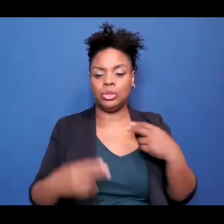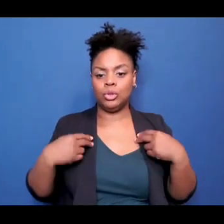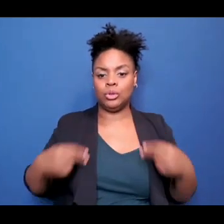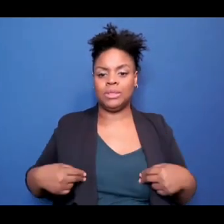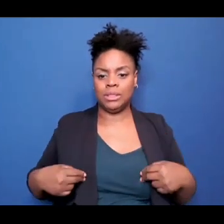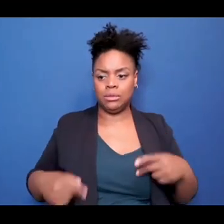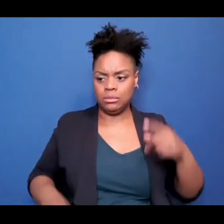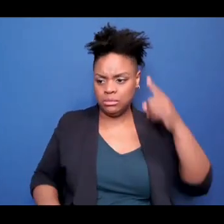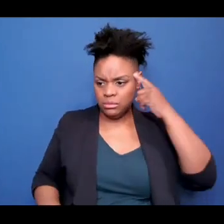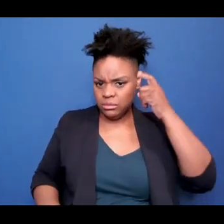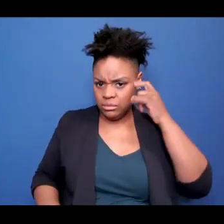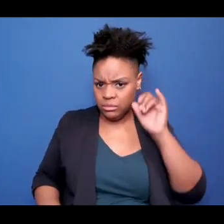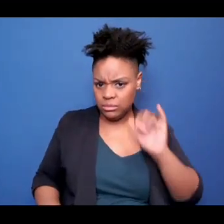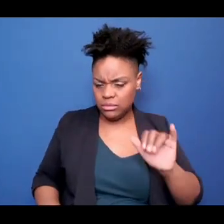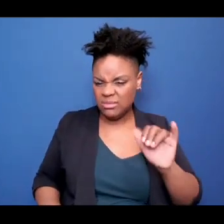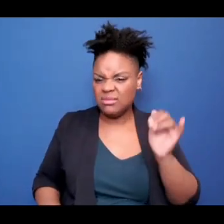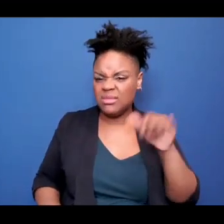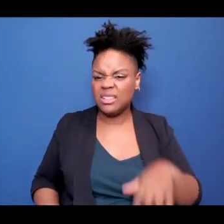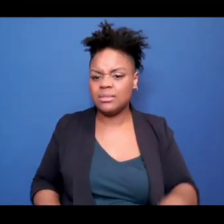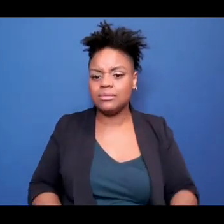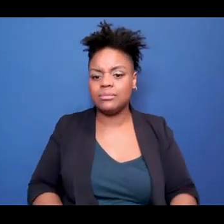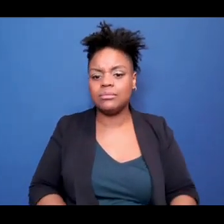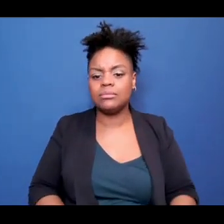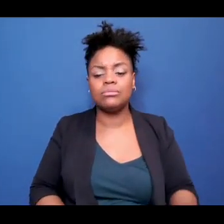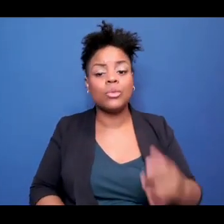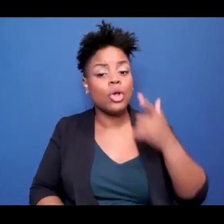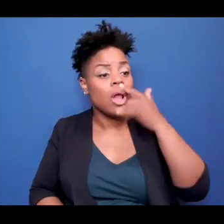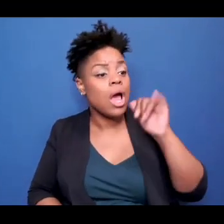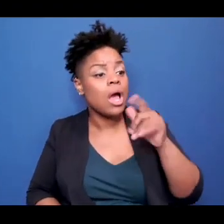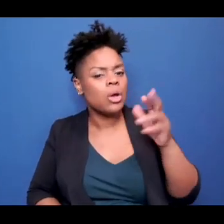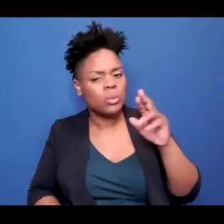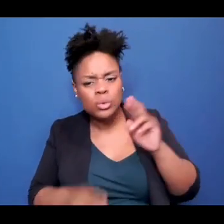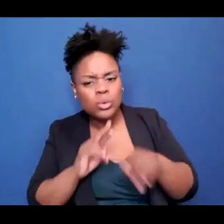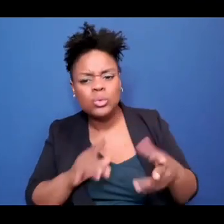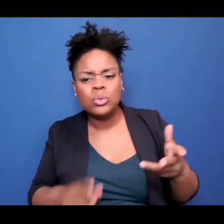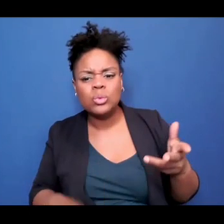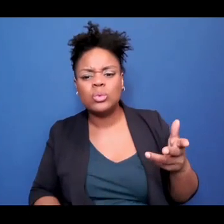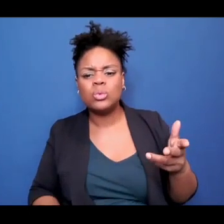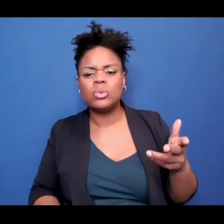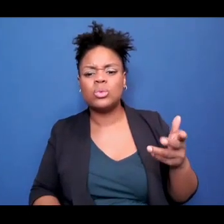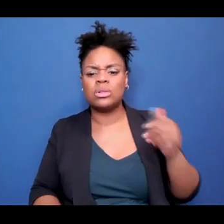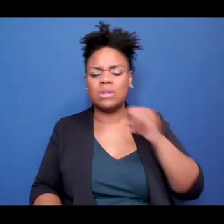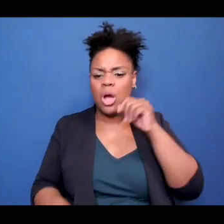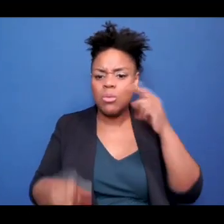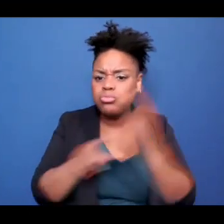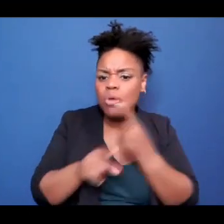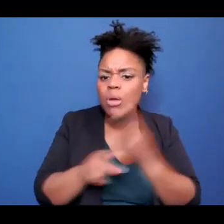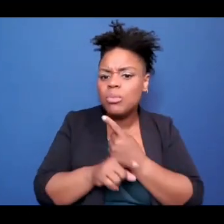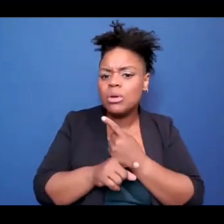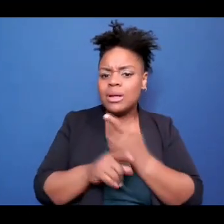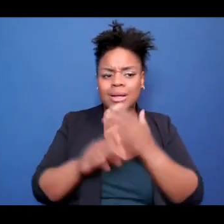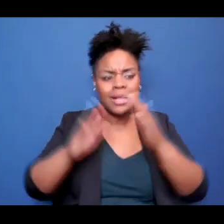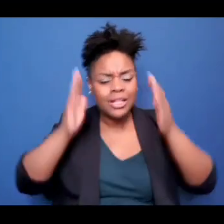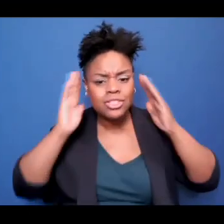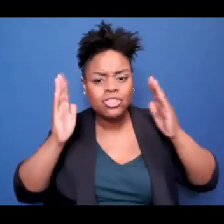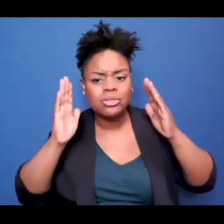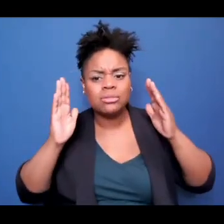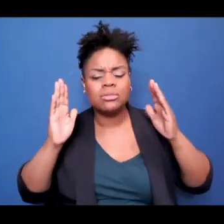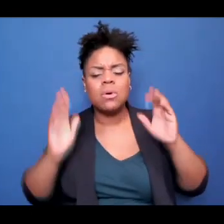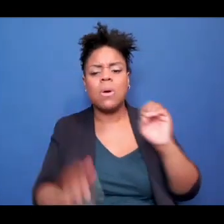PEOPLE THAT THEIR HUMANITY IS SUSPECT. SO THAT CAN MANIFEST AS RUDENESS , UNDUE OR INAPPROPRIATE